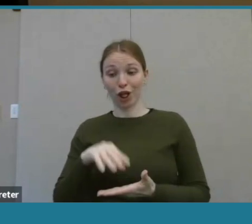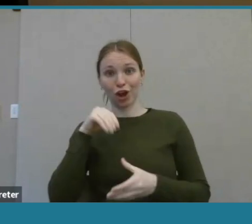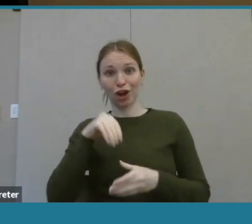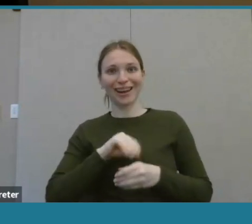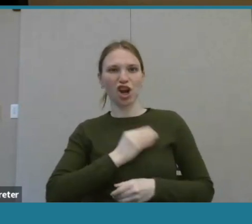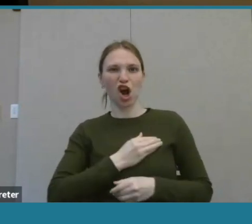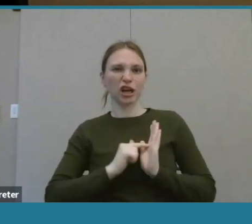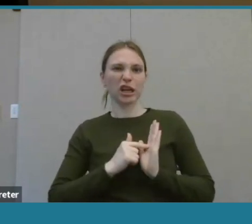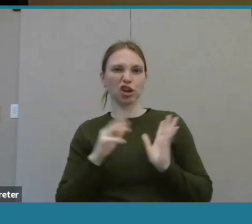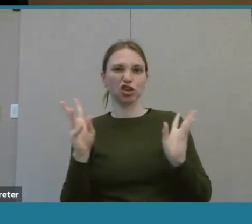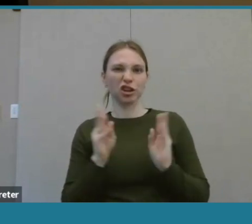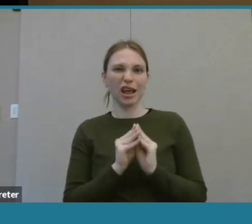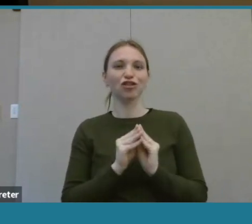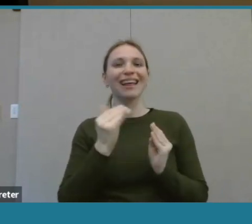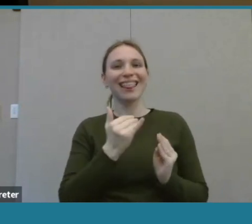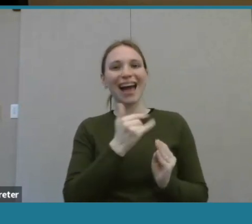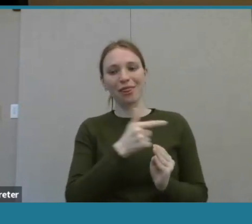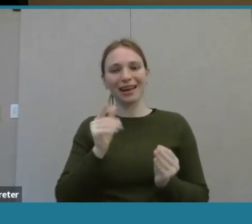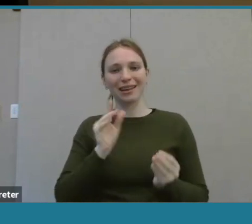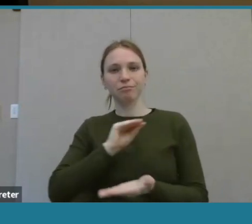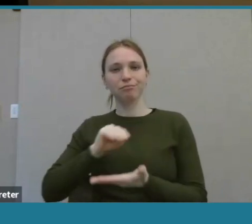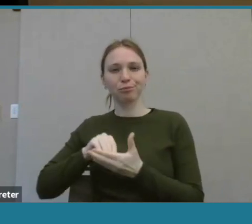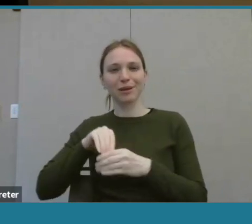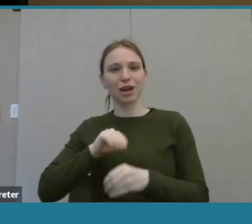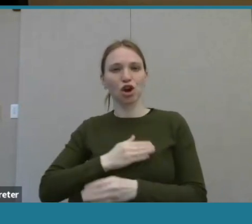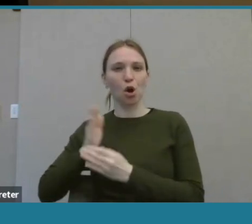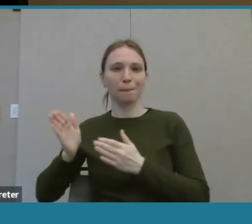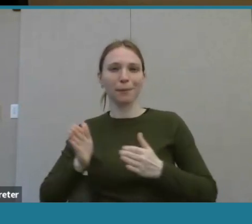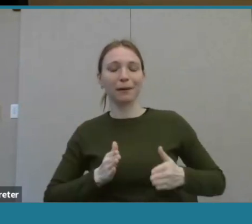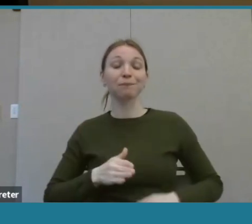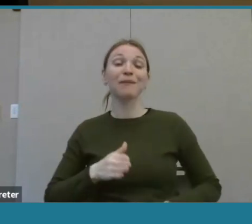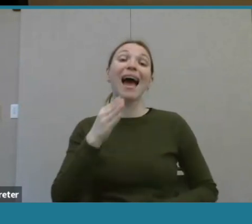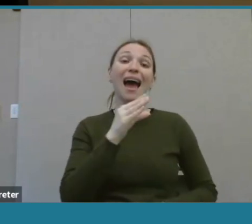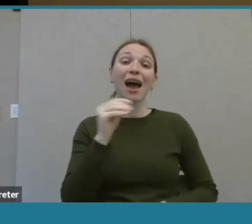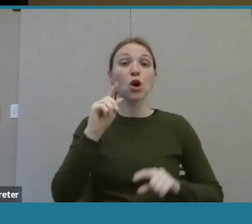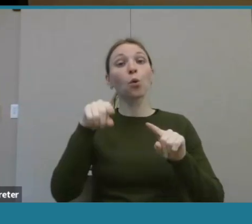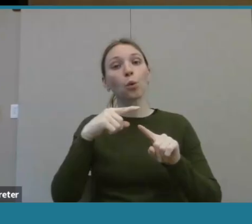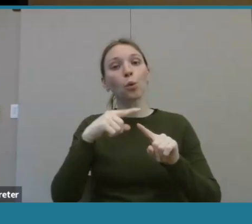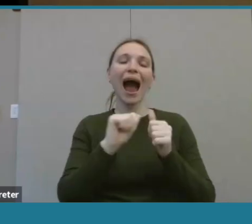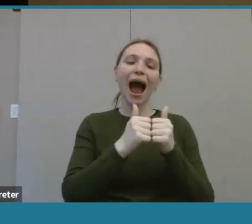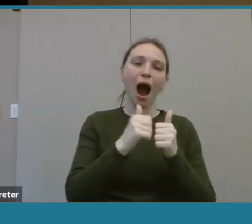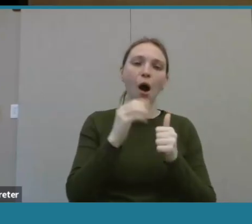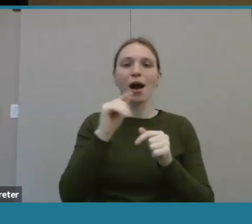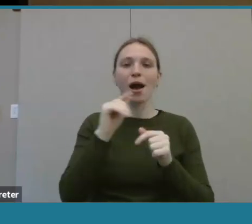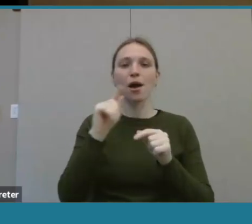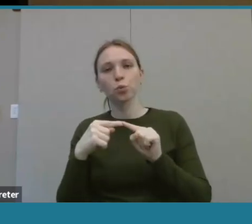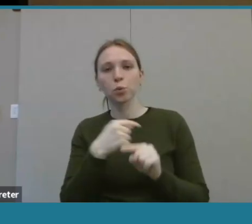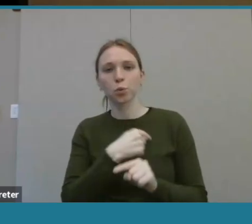Also, sort of how and when we choose to prototype signs is also in there. So now we know, sort of like, are we going to prototype one single— excuse